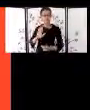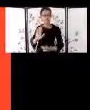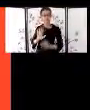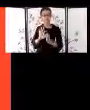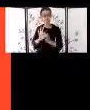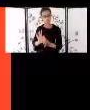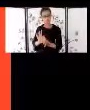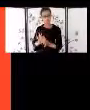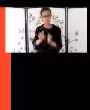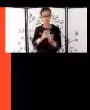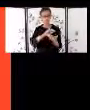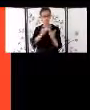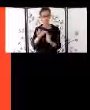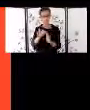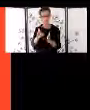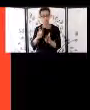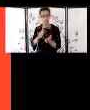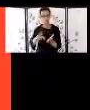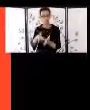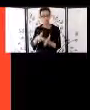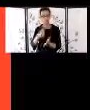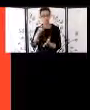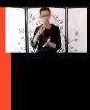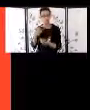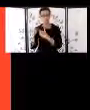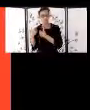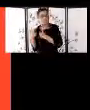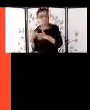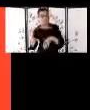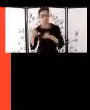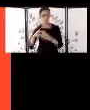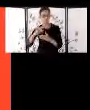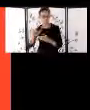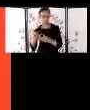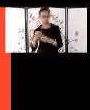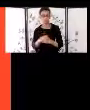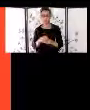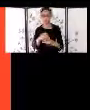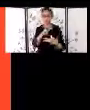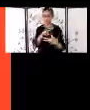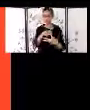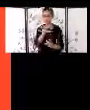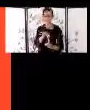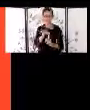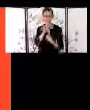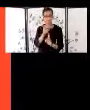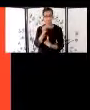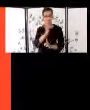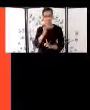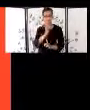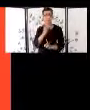project. Exceptional applications have clear, detailed, thoughtful responses that directly